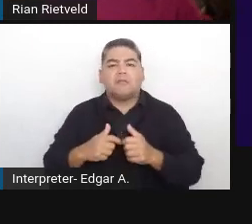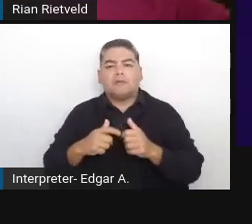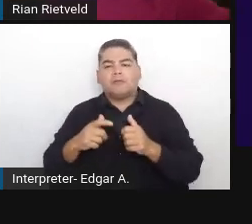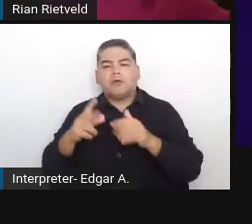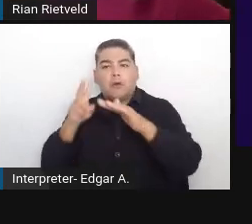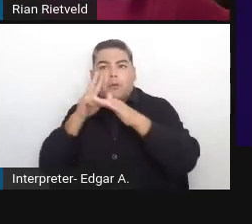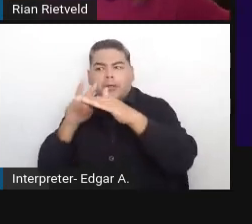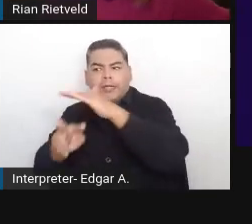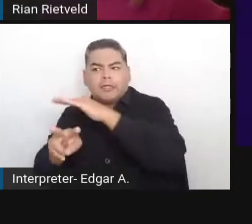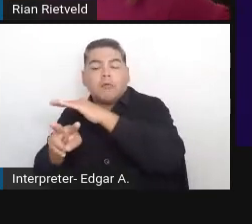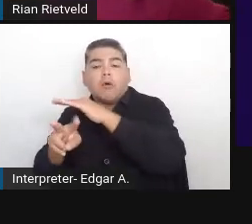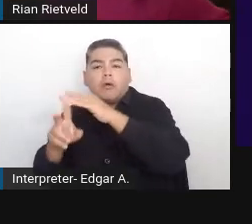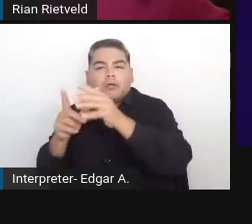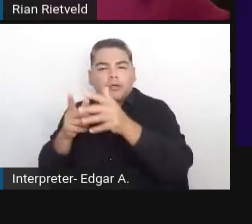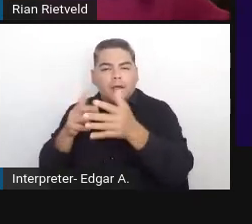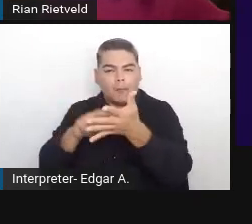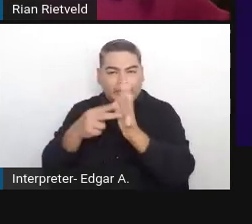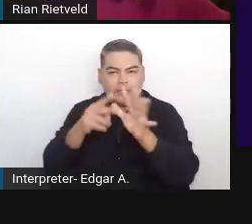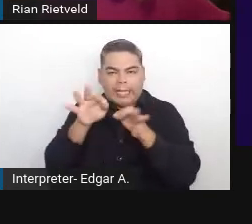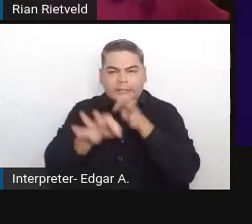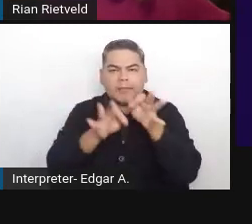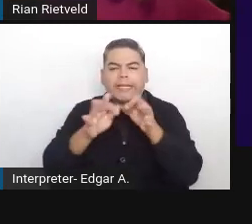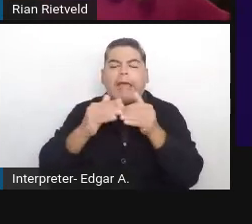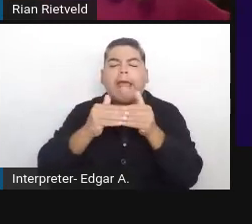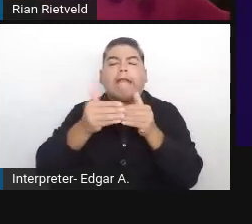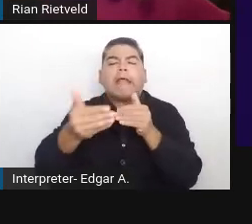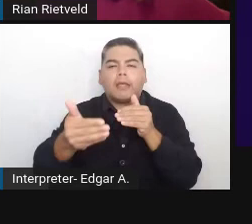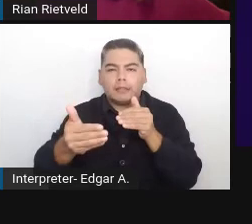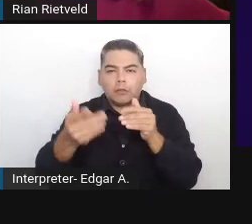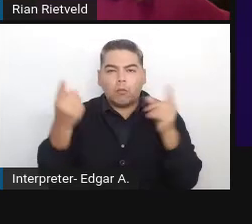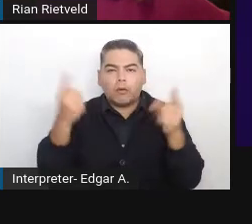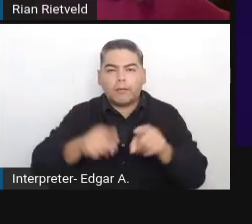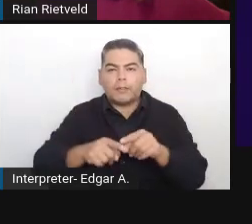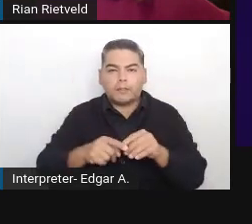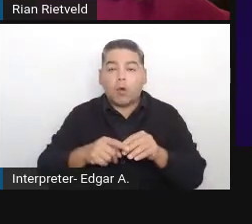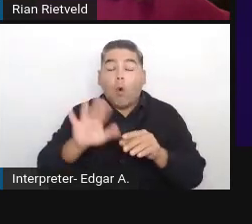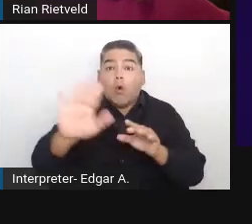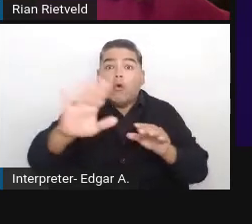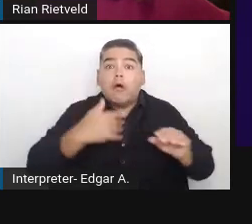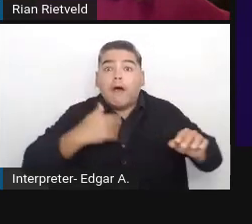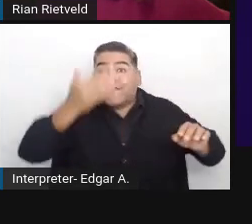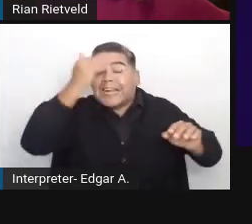what will happen next, either when a user clicks a button to go to the next page or when they submit the form.